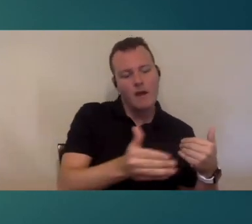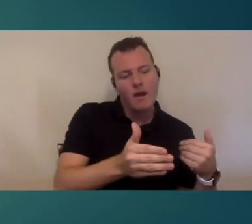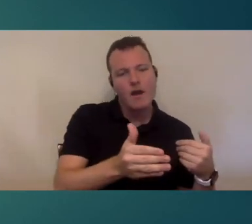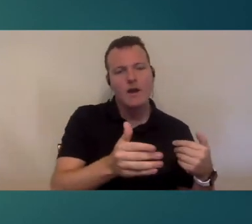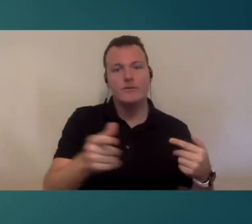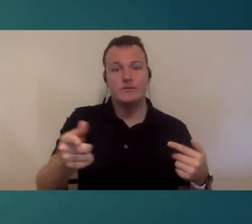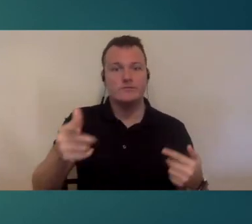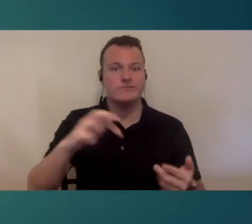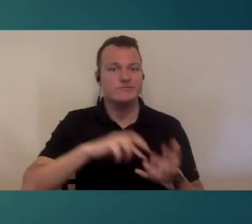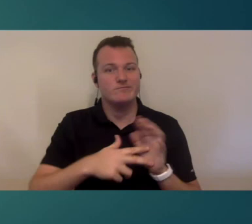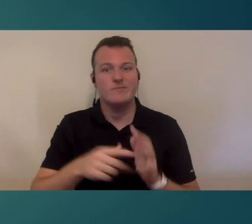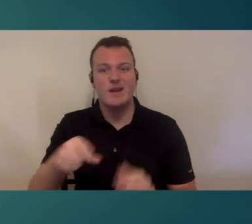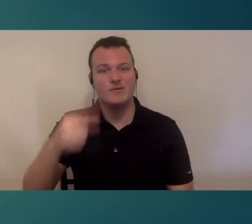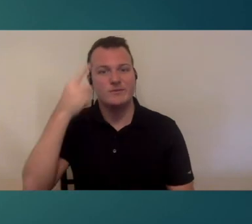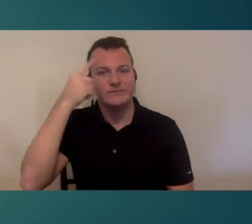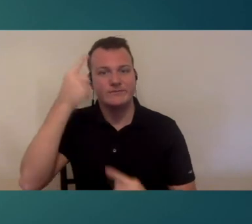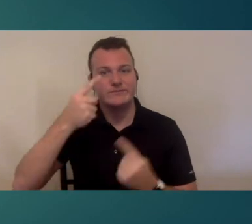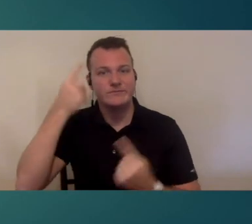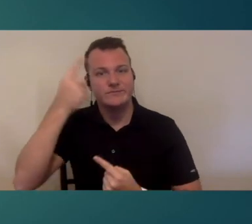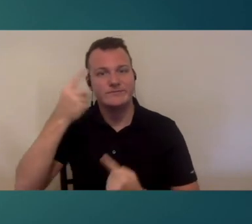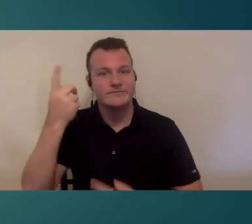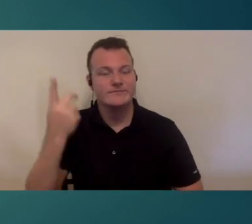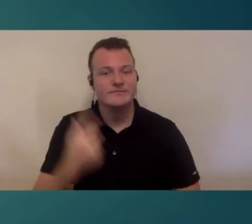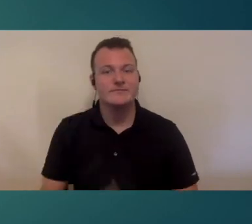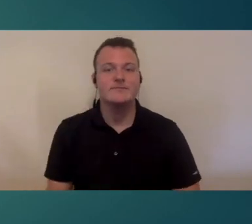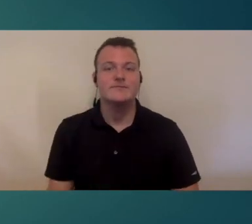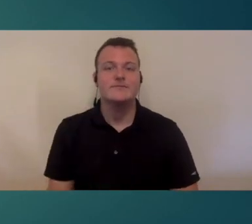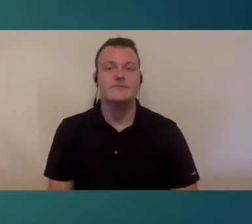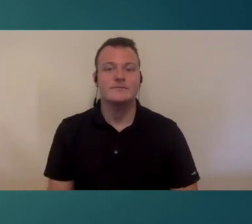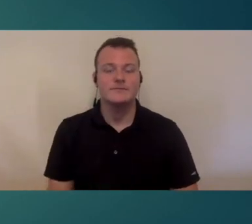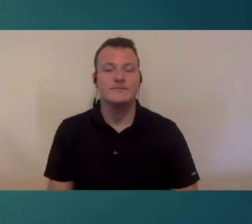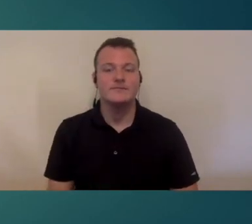that's something that you're going to have to think about because I know one